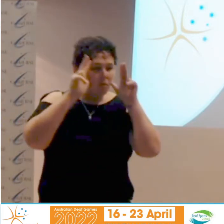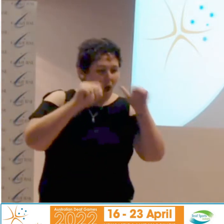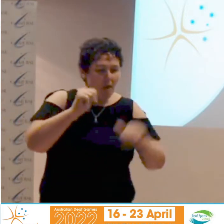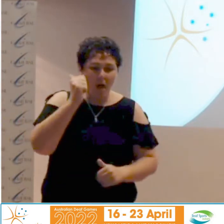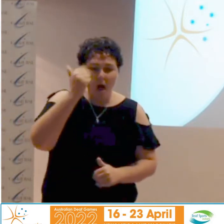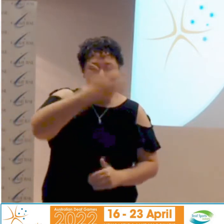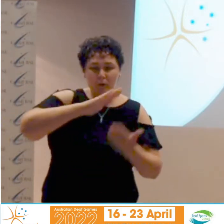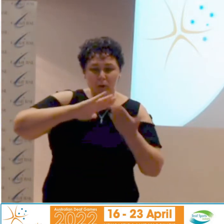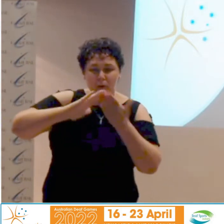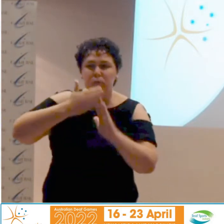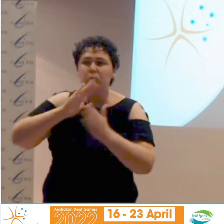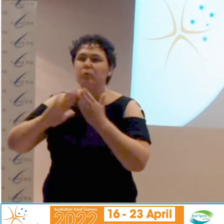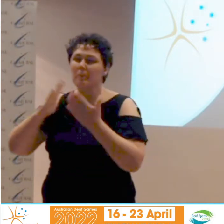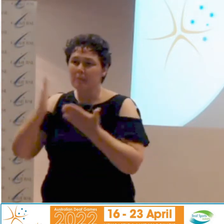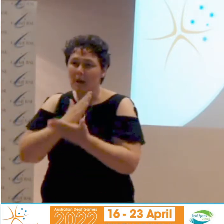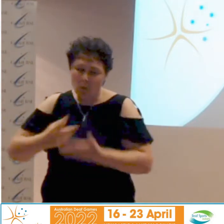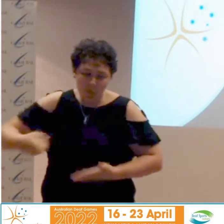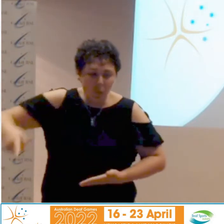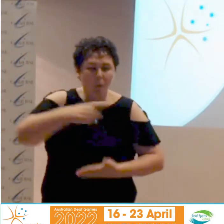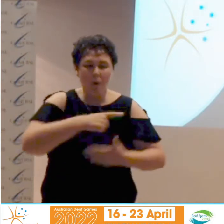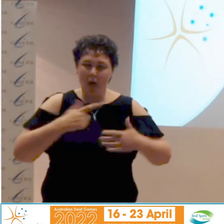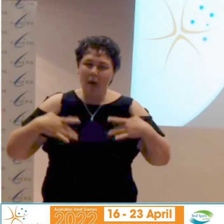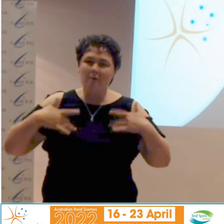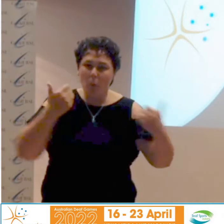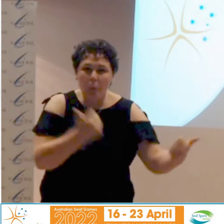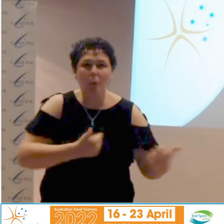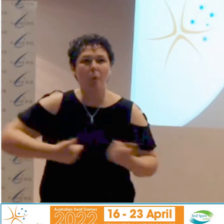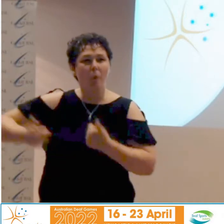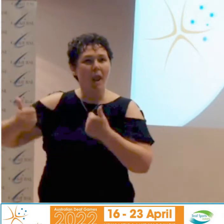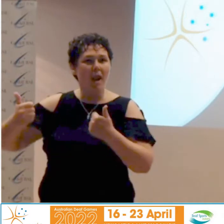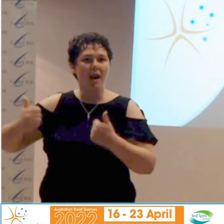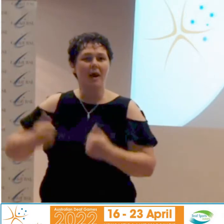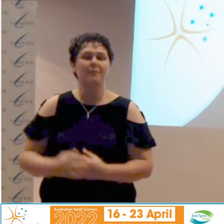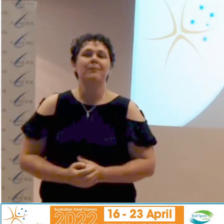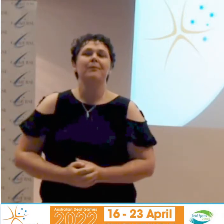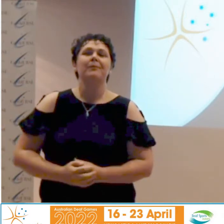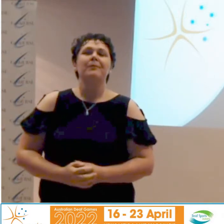waters and looked after the community to make sure that they had a good life